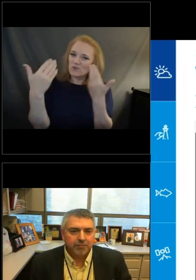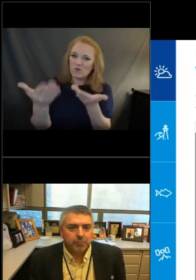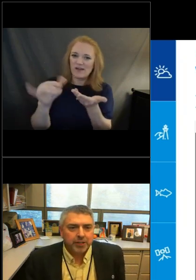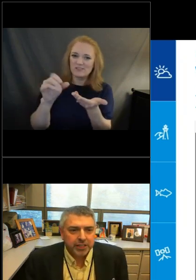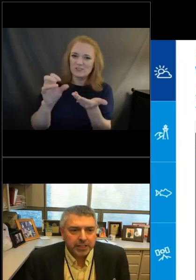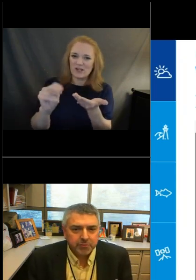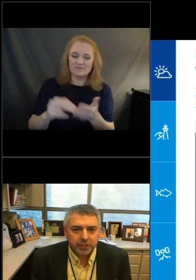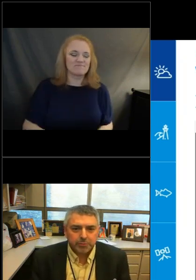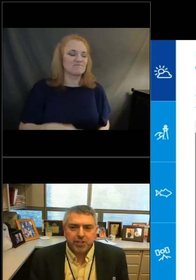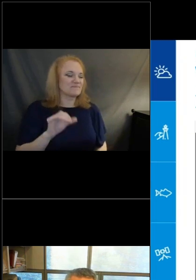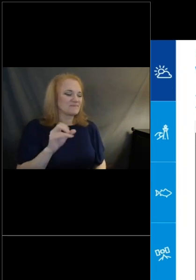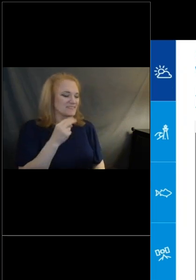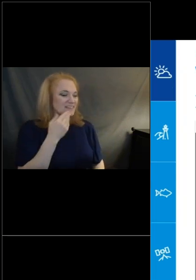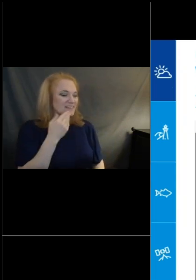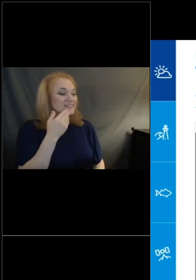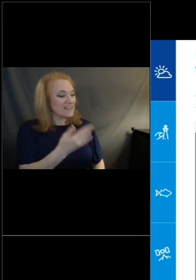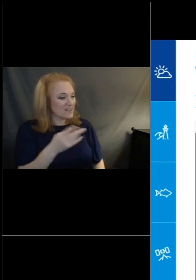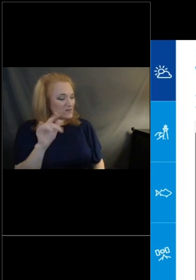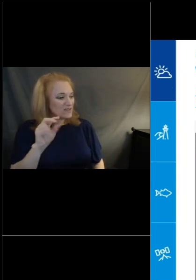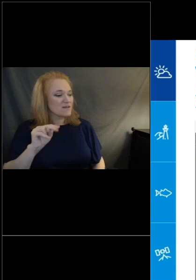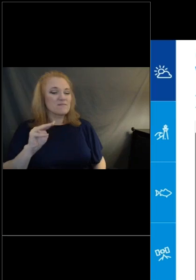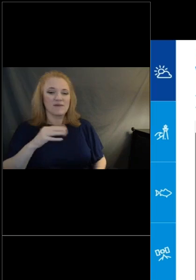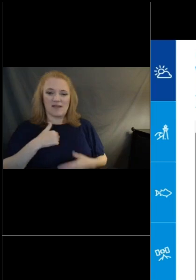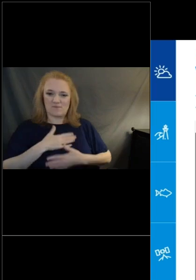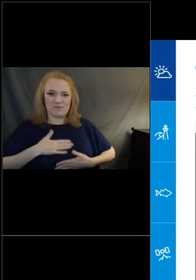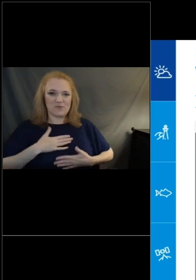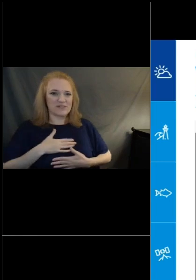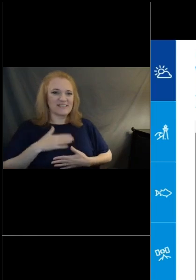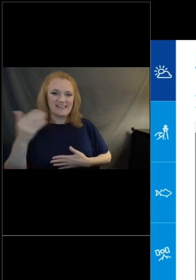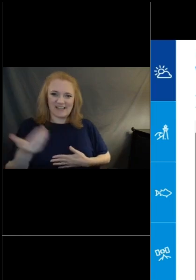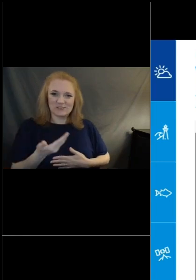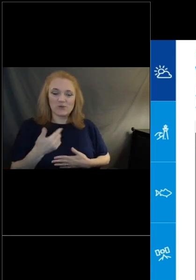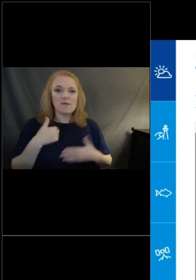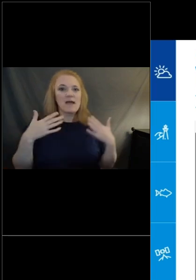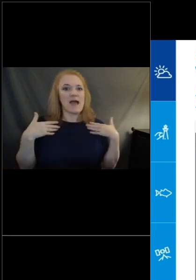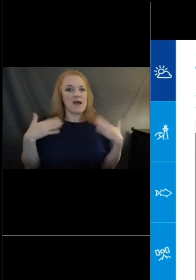Thank you very much Kim, really appreciate the introduction and I'm very happy to be here to